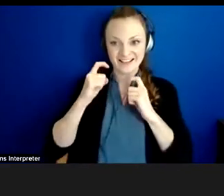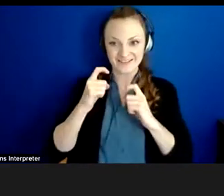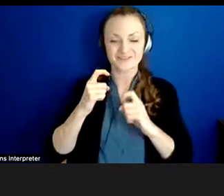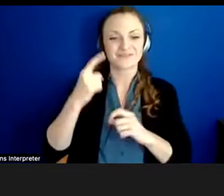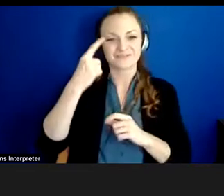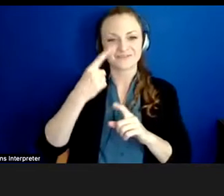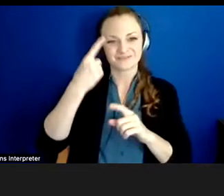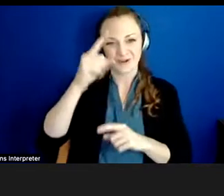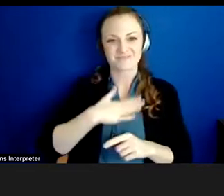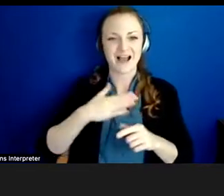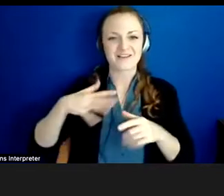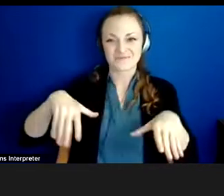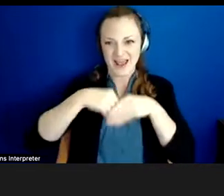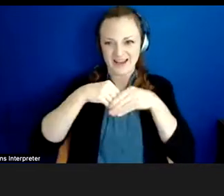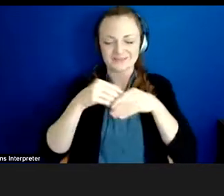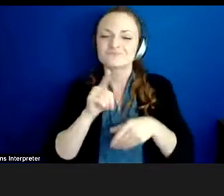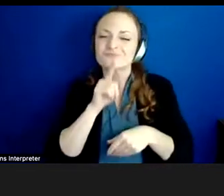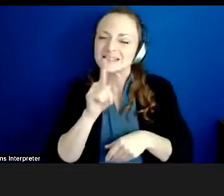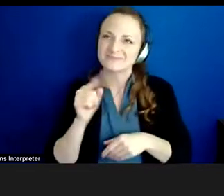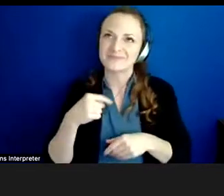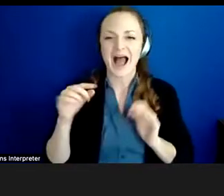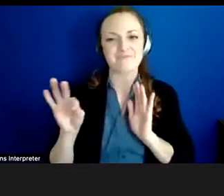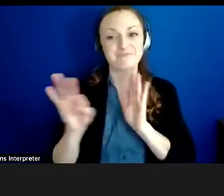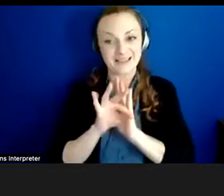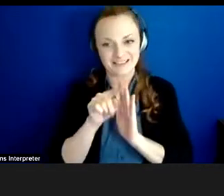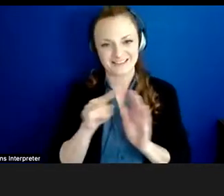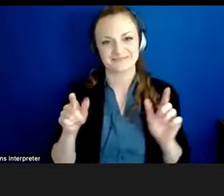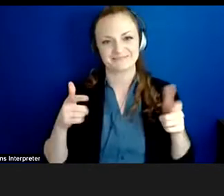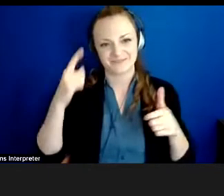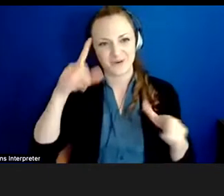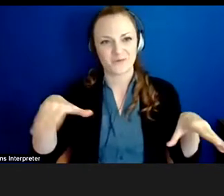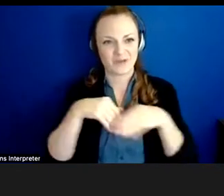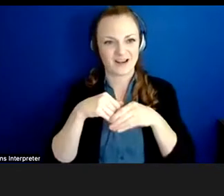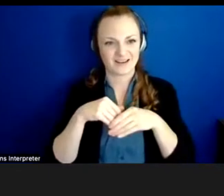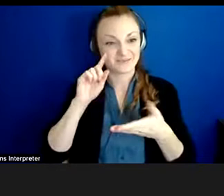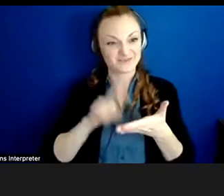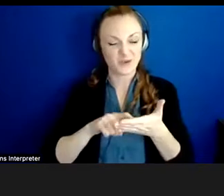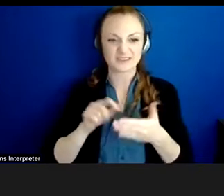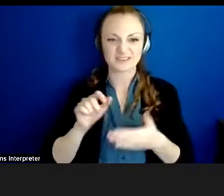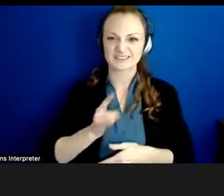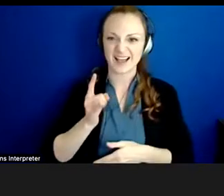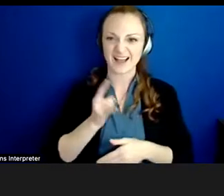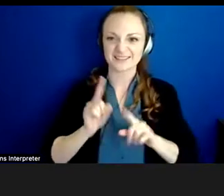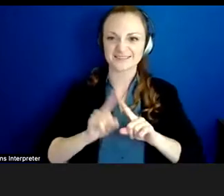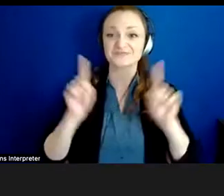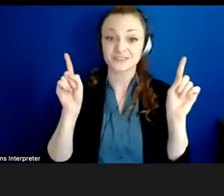for my wedding, and you can see It's got a very different style.